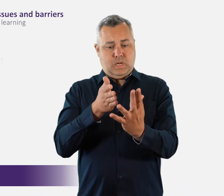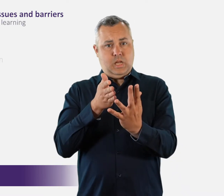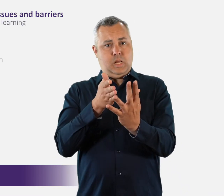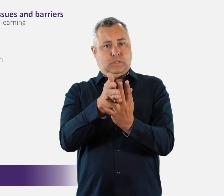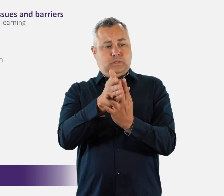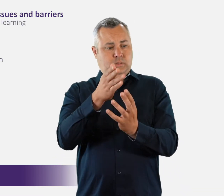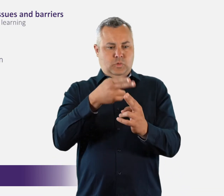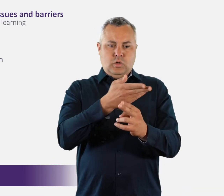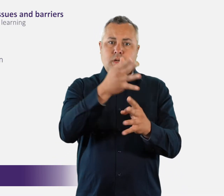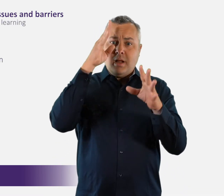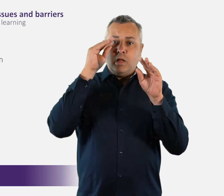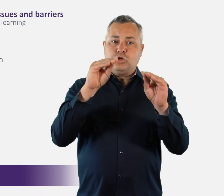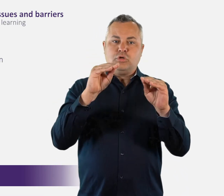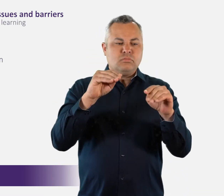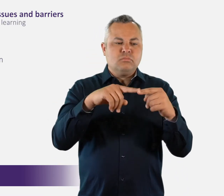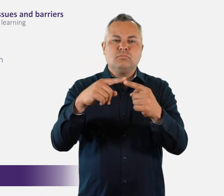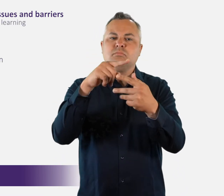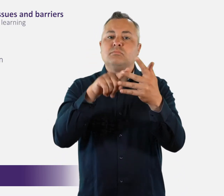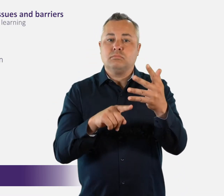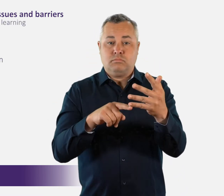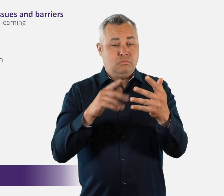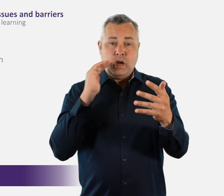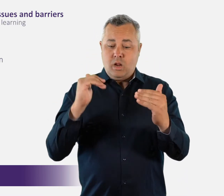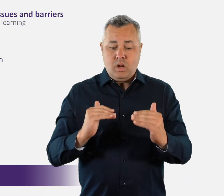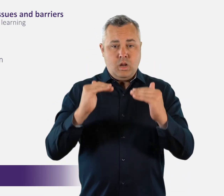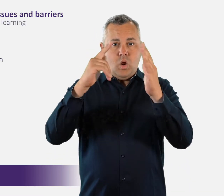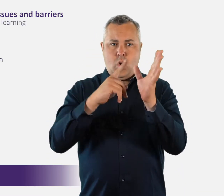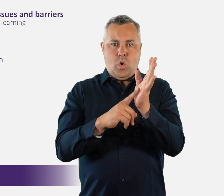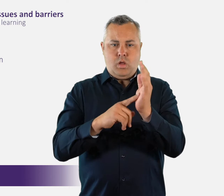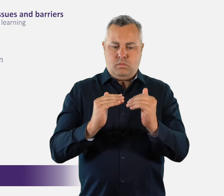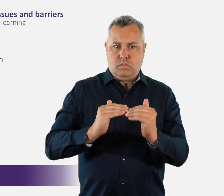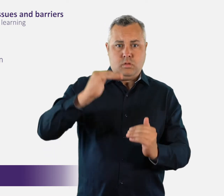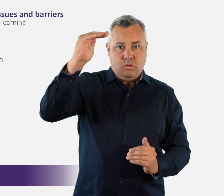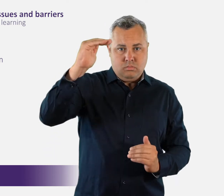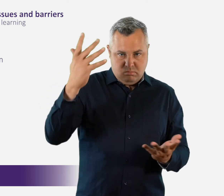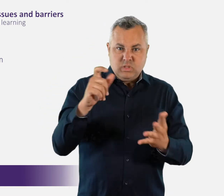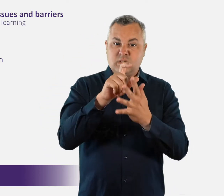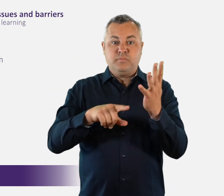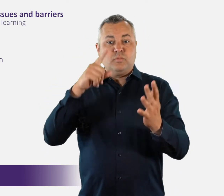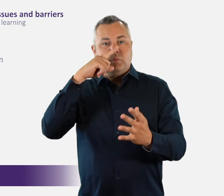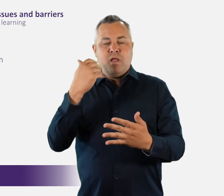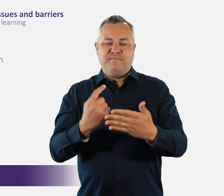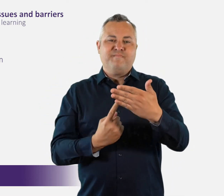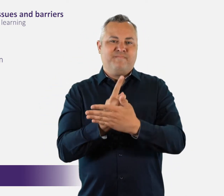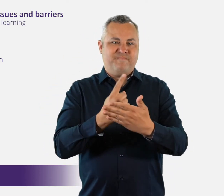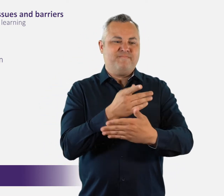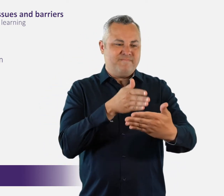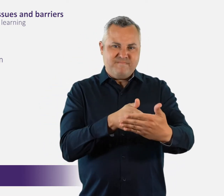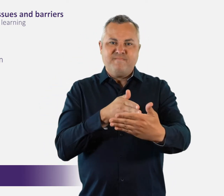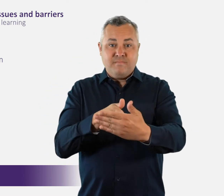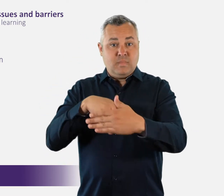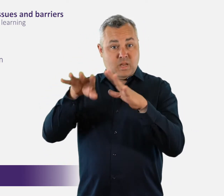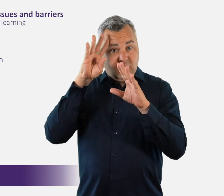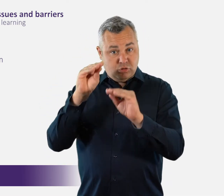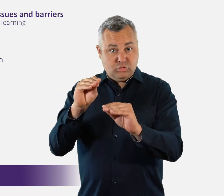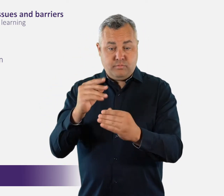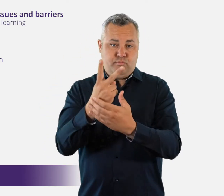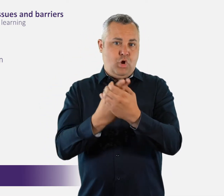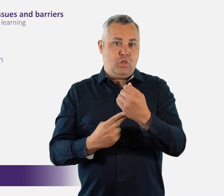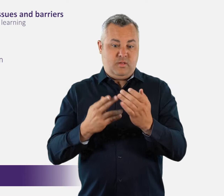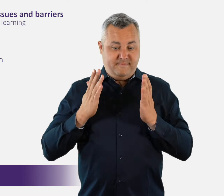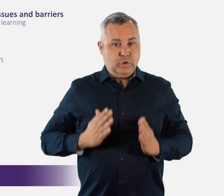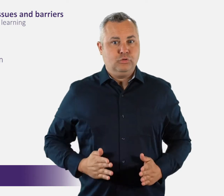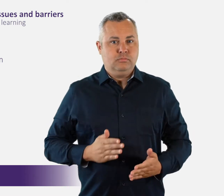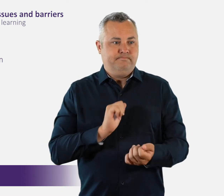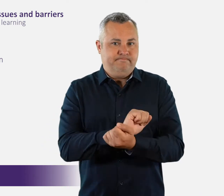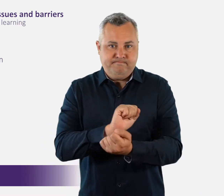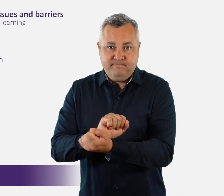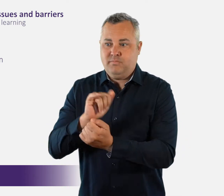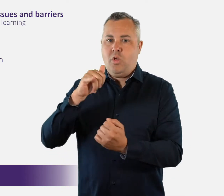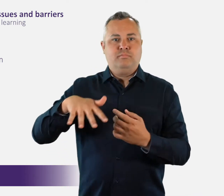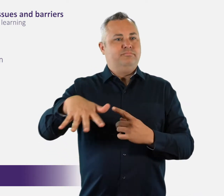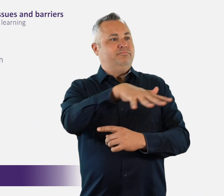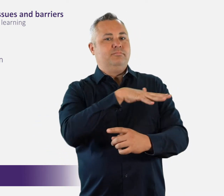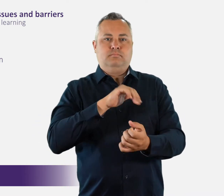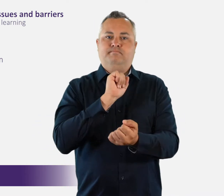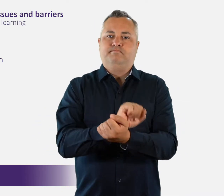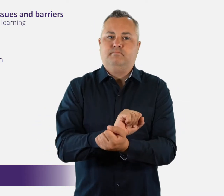People with disability may experience physical and environmental barriers in accessing education.